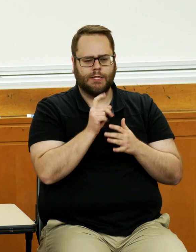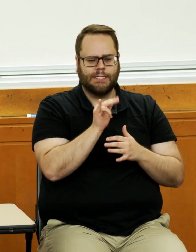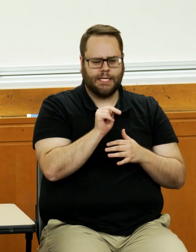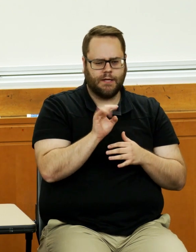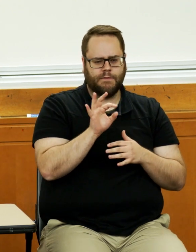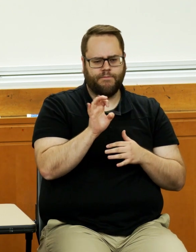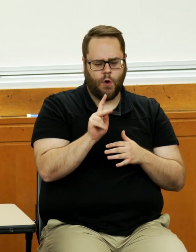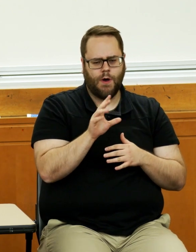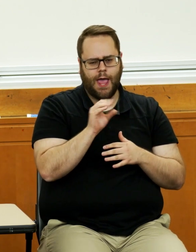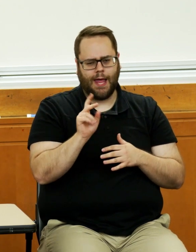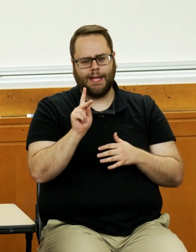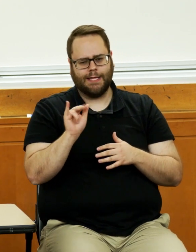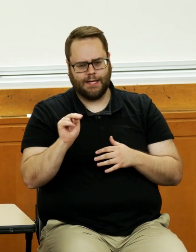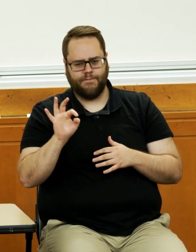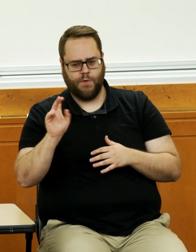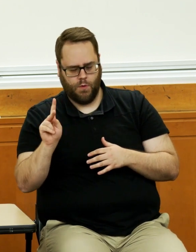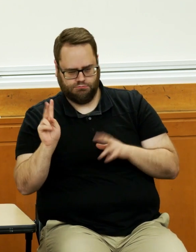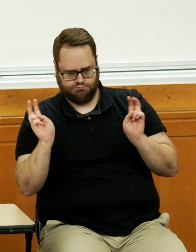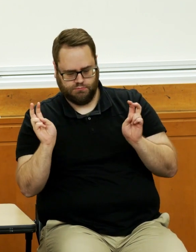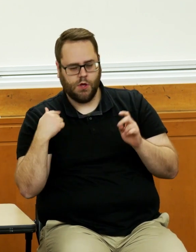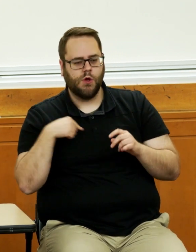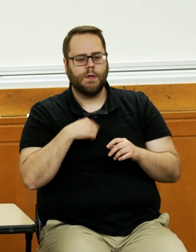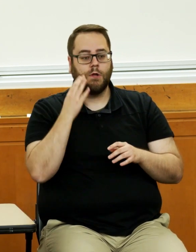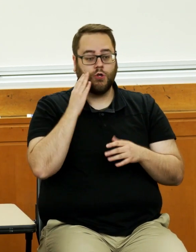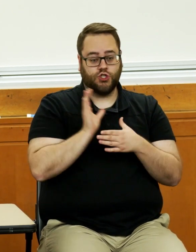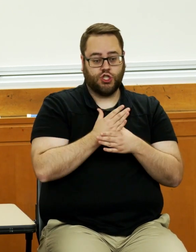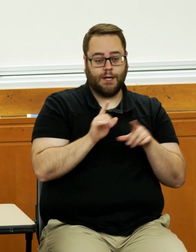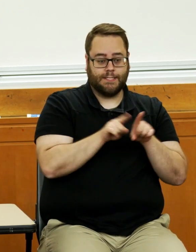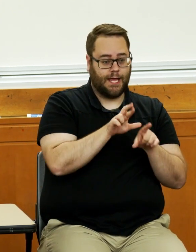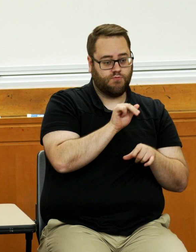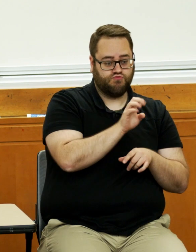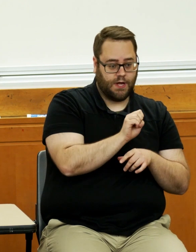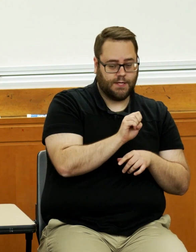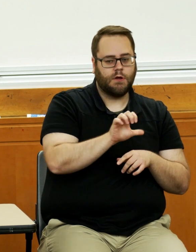We all know that just because you share the same race or other marginalized characteristic with